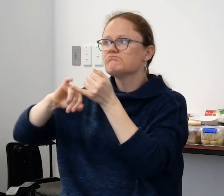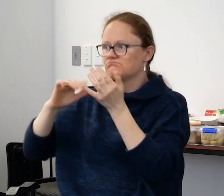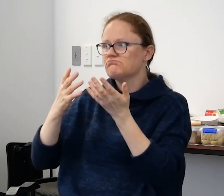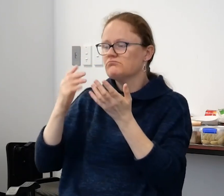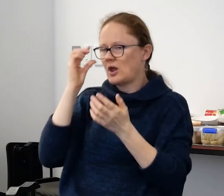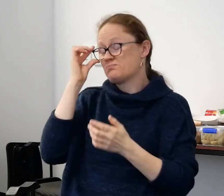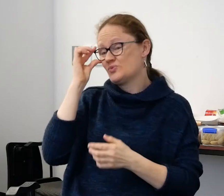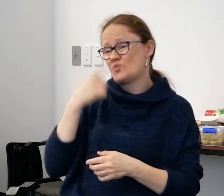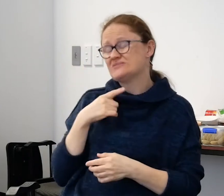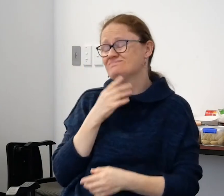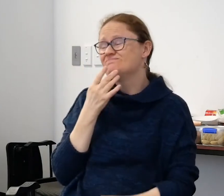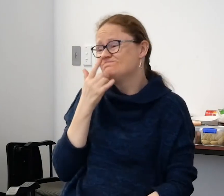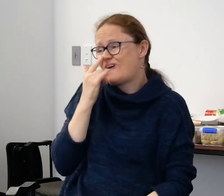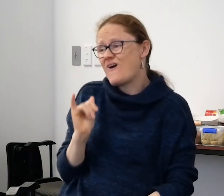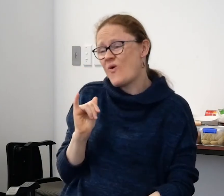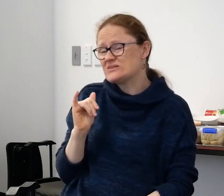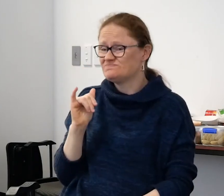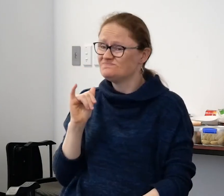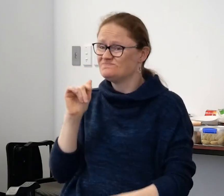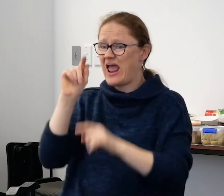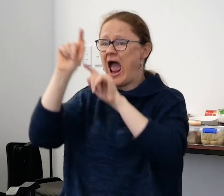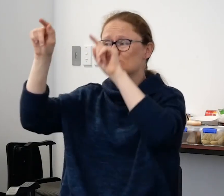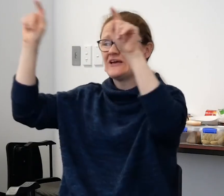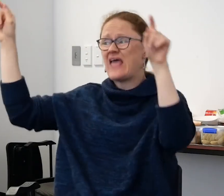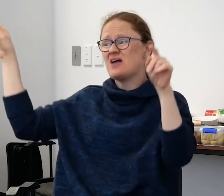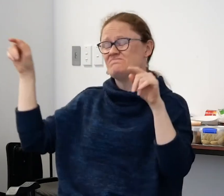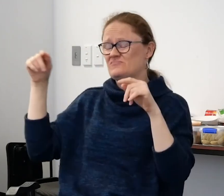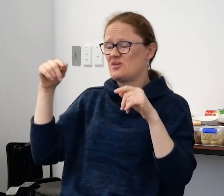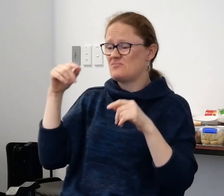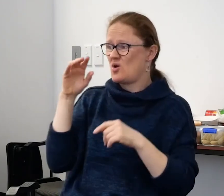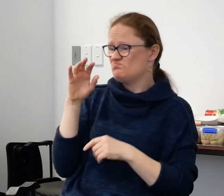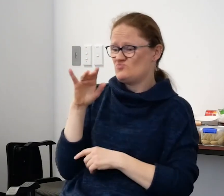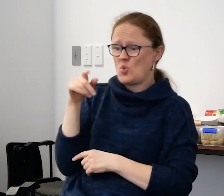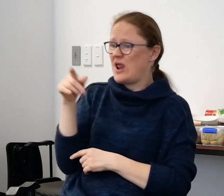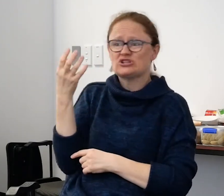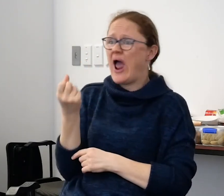Because unfortunately, out in the wider Deaf community a lot of Deaf people haven't had access to good language communication and education.